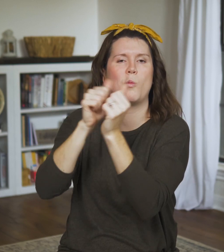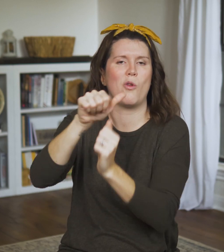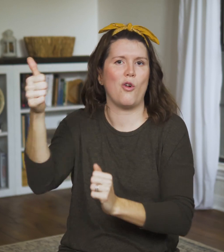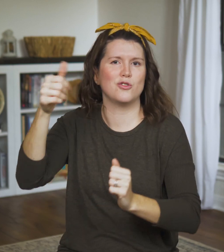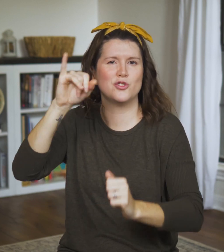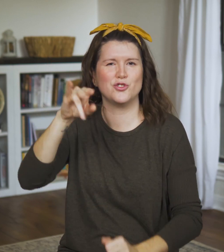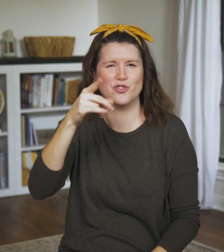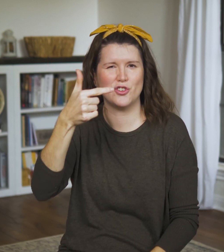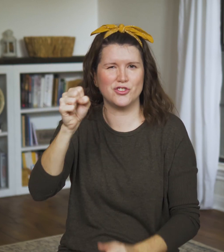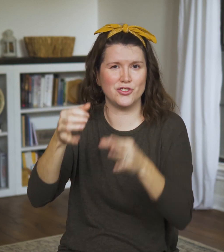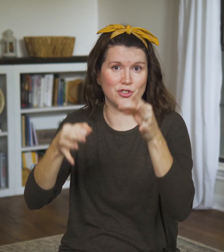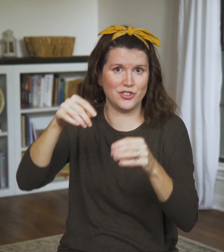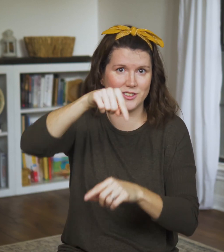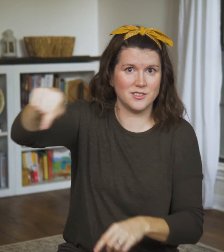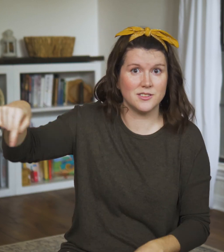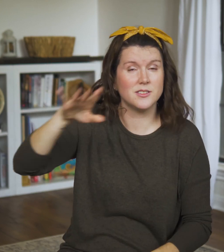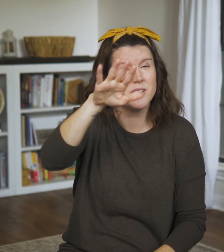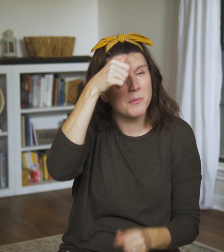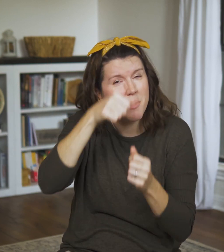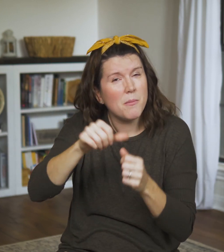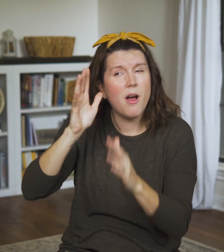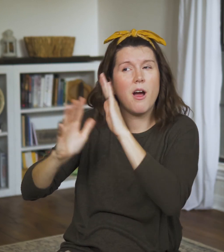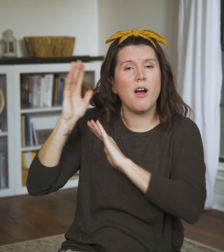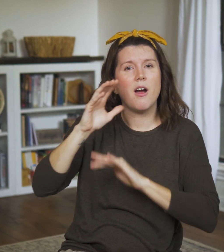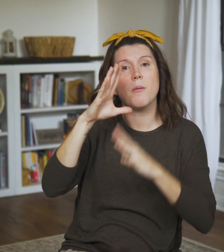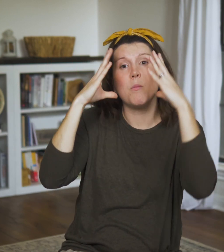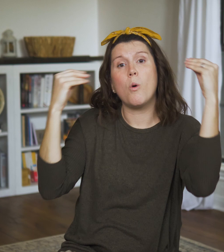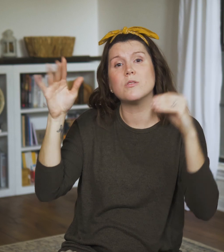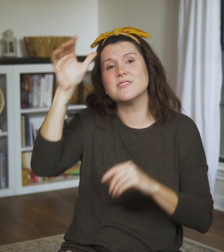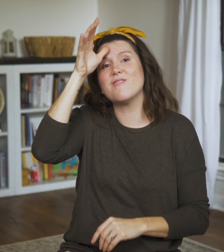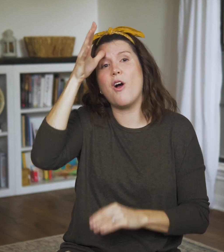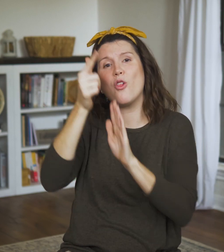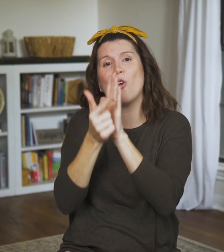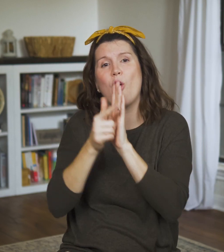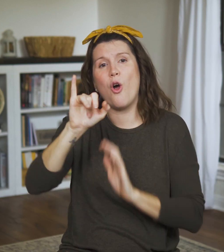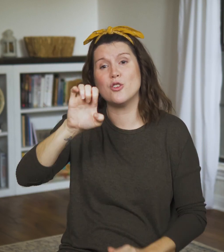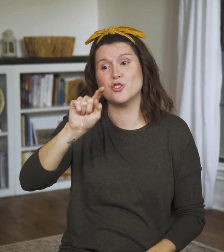God Himself is their inheritance.